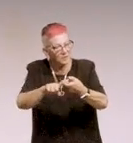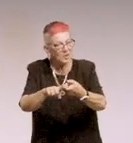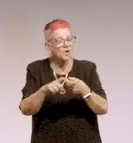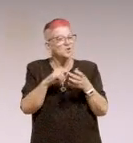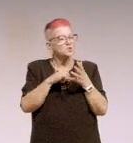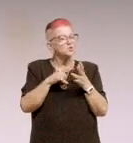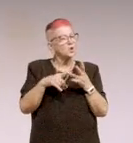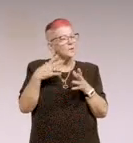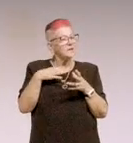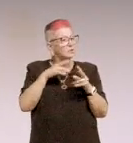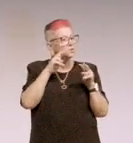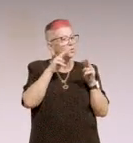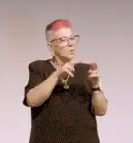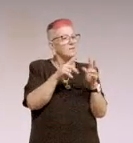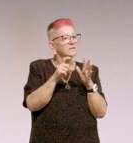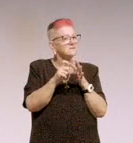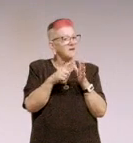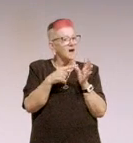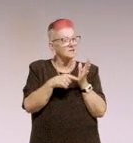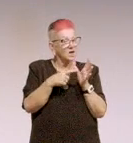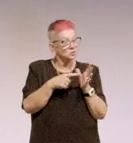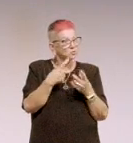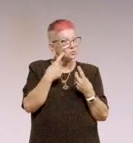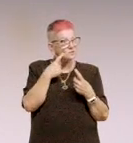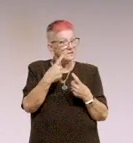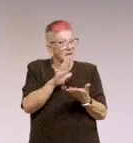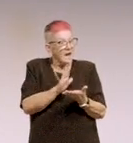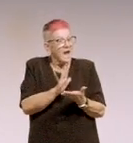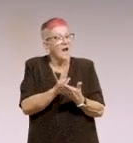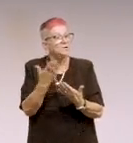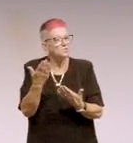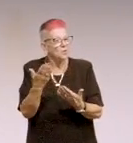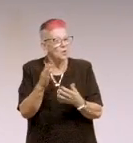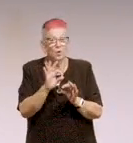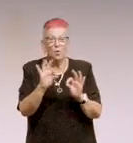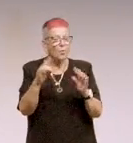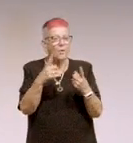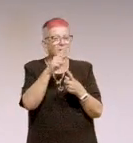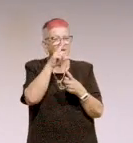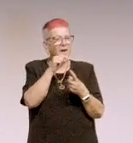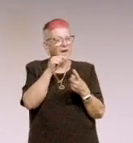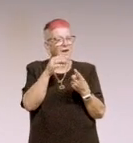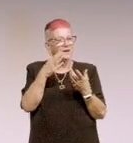this talk is takeaway reserves. Because there is no one who can give you true feedback, there are